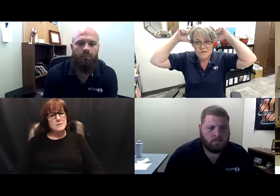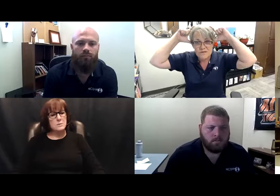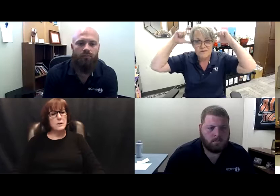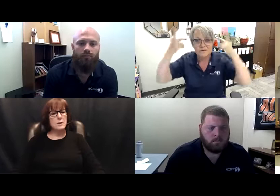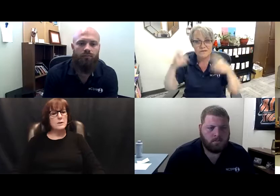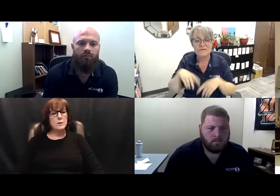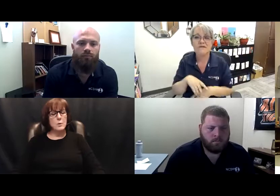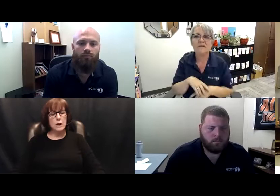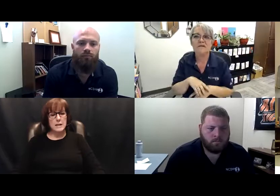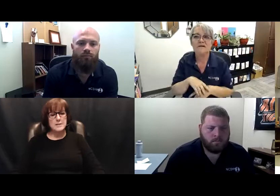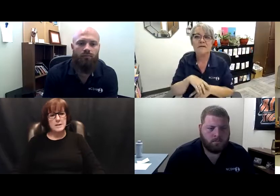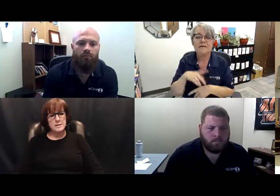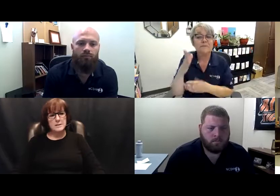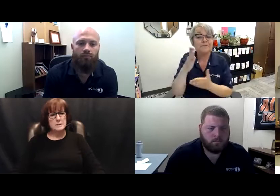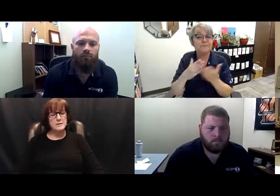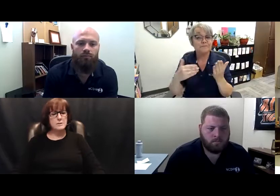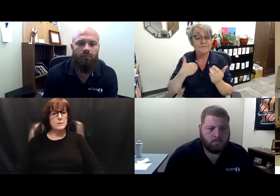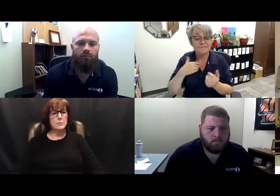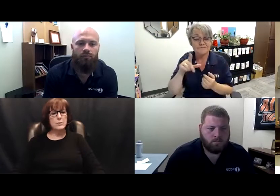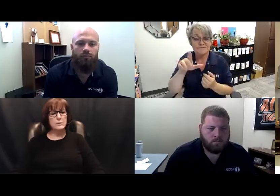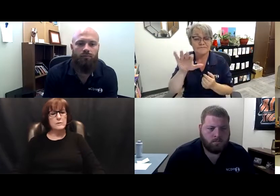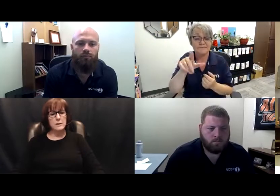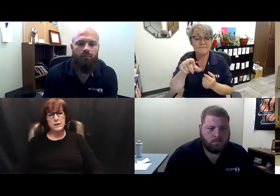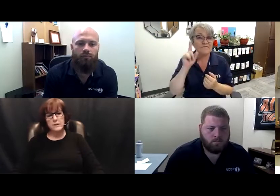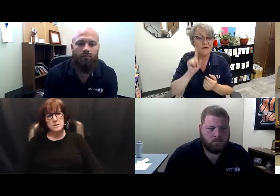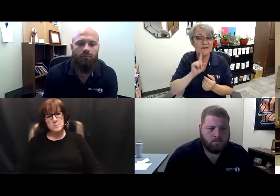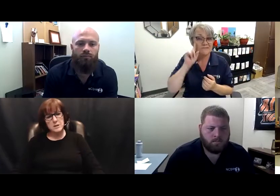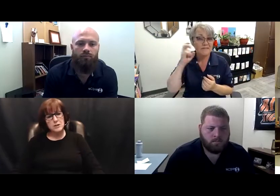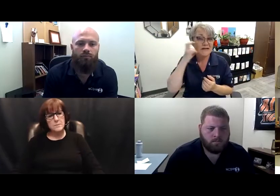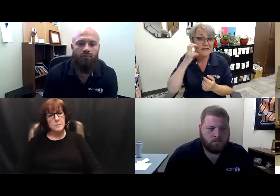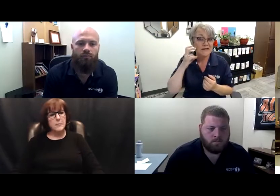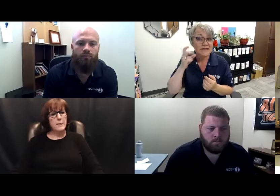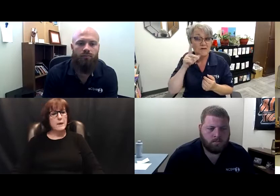where you could wear a headset to improve the clarity of speech for